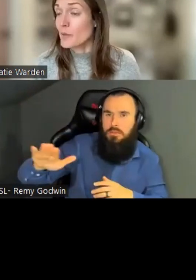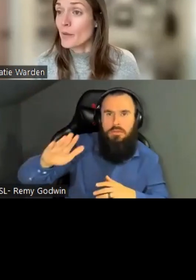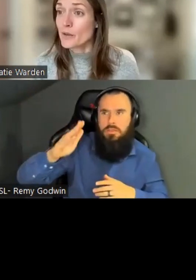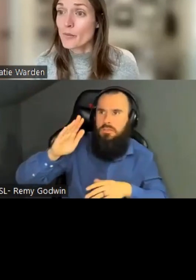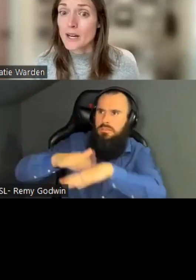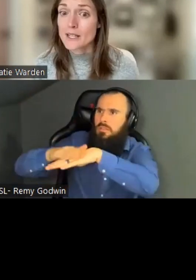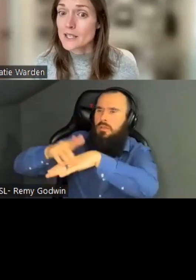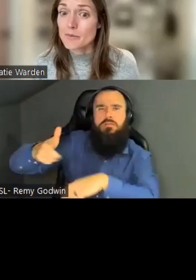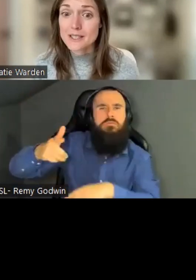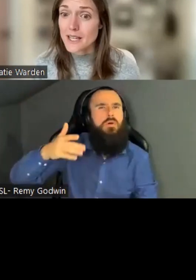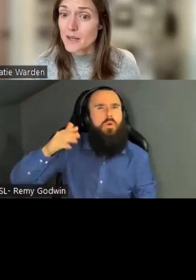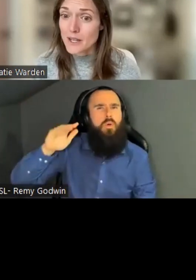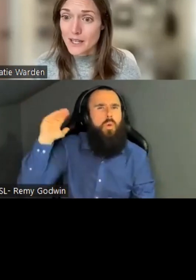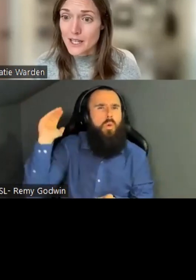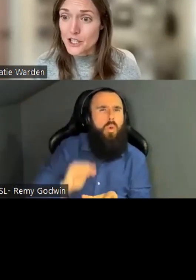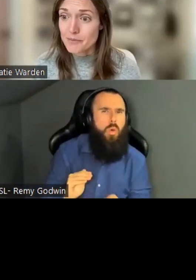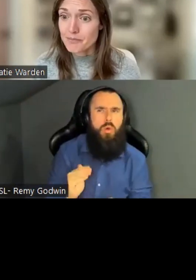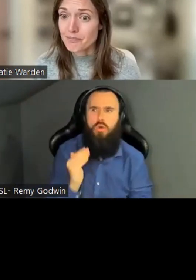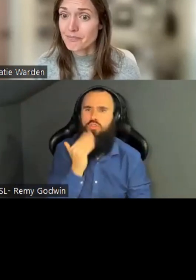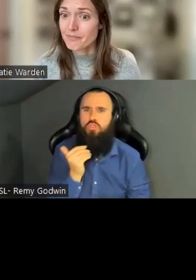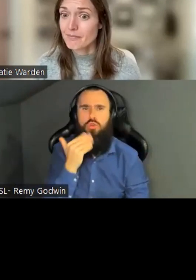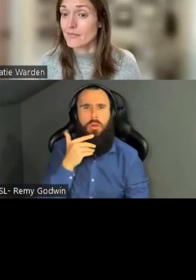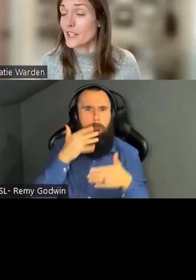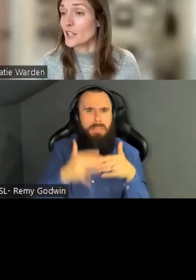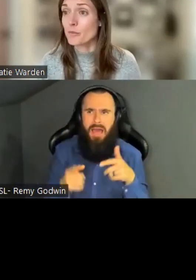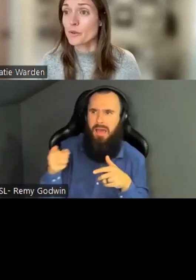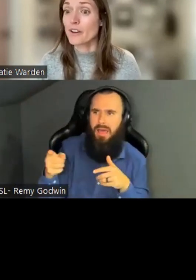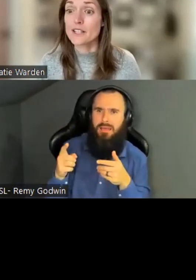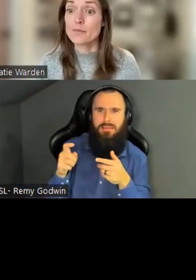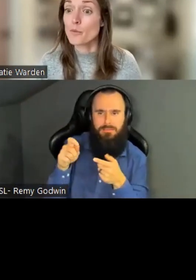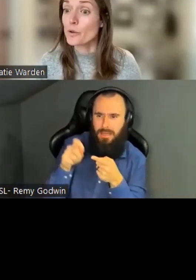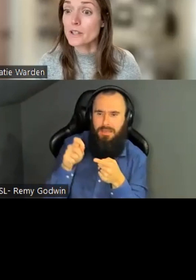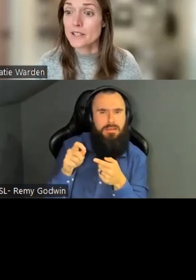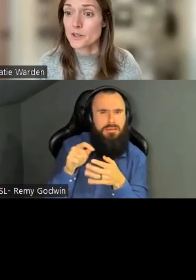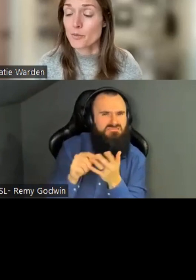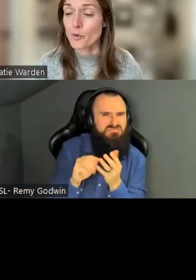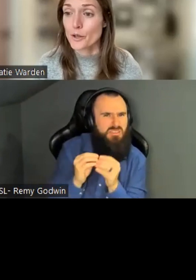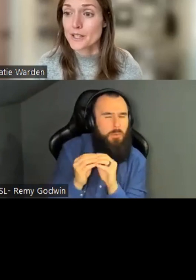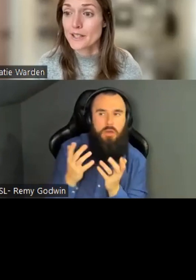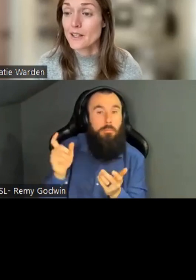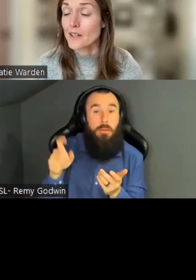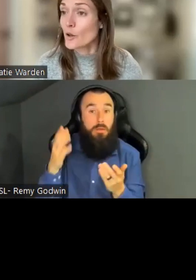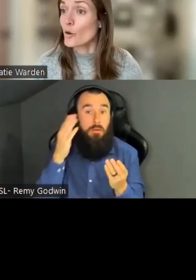it might remind someone to take medication. They could provide mobility support